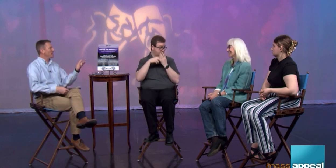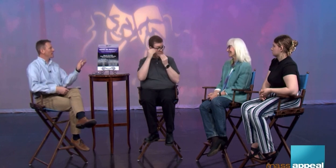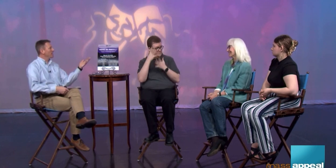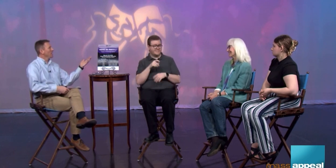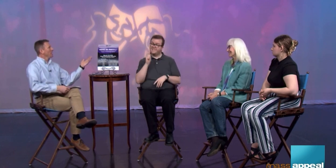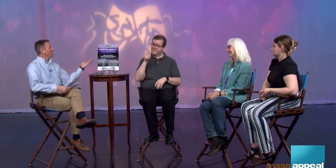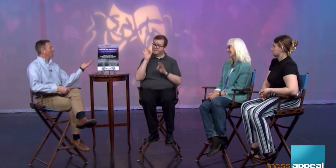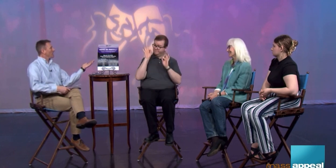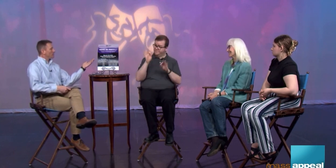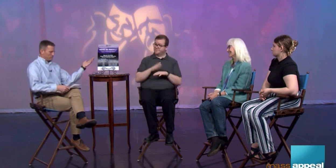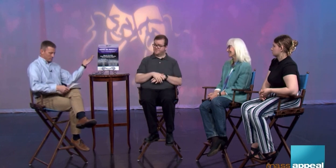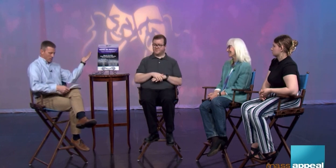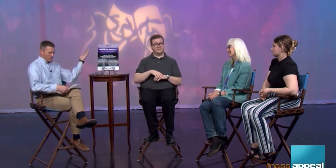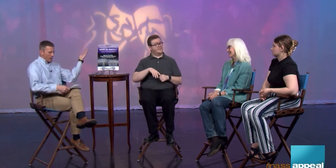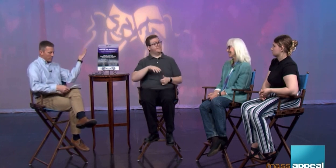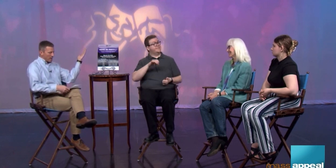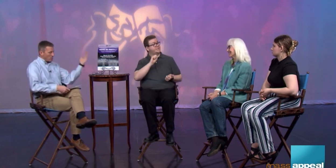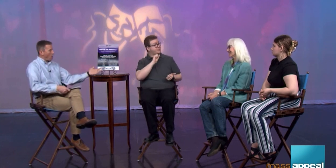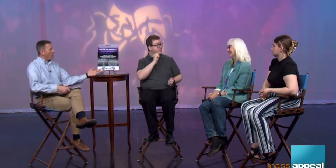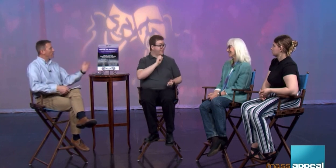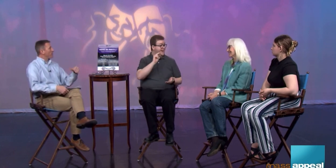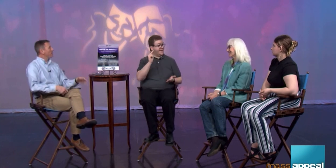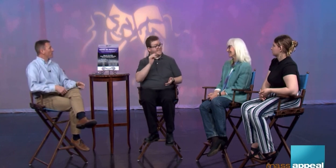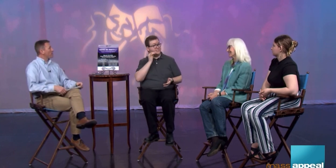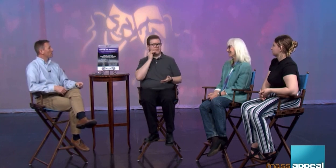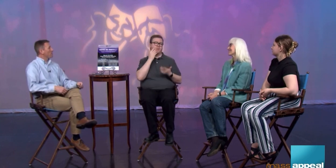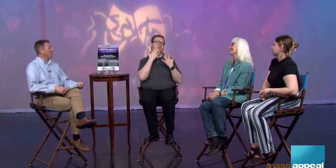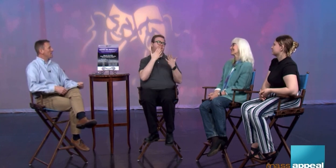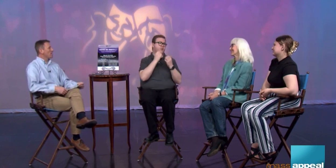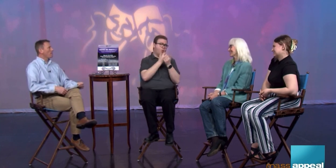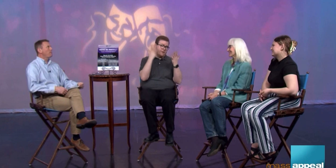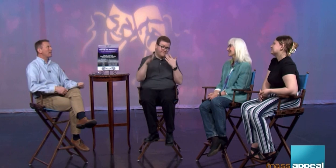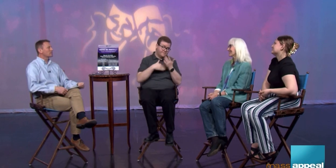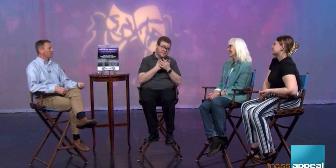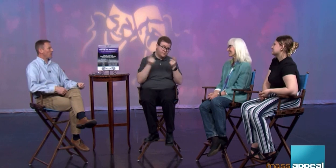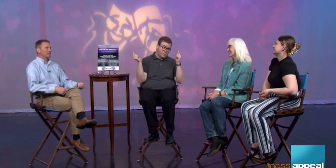Niki, Jeremy, I want to thank you all very very much for being here, best of luck, this